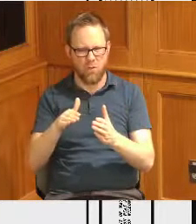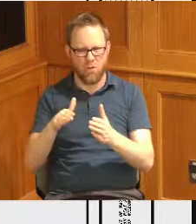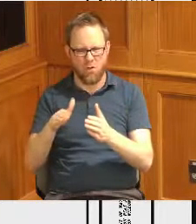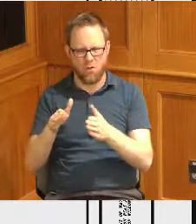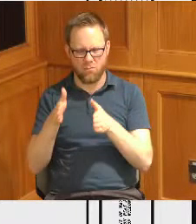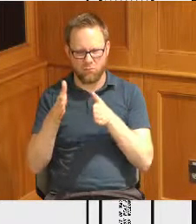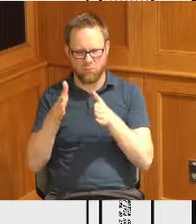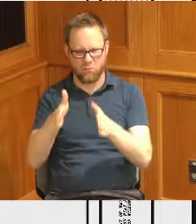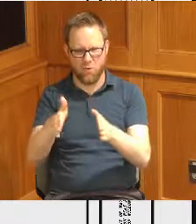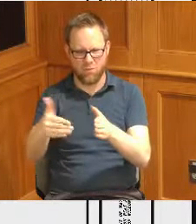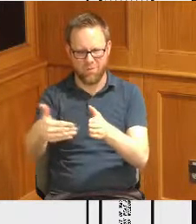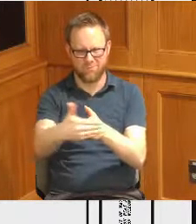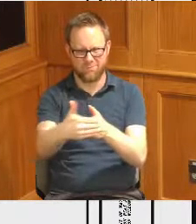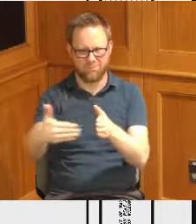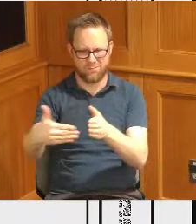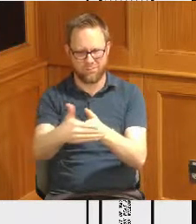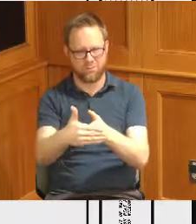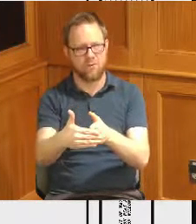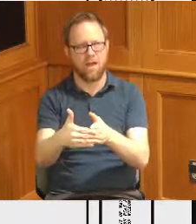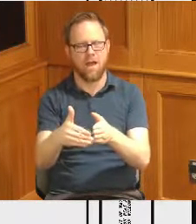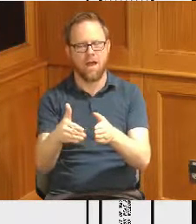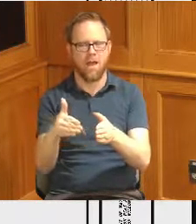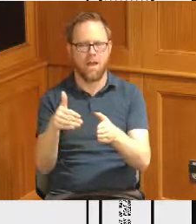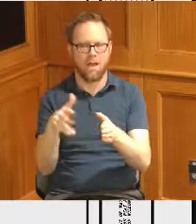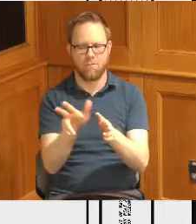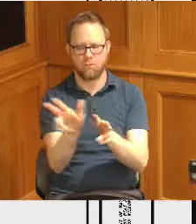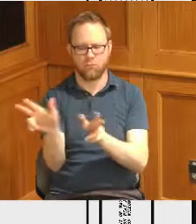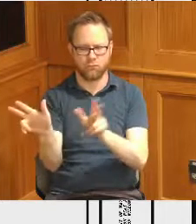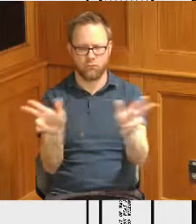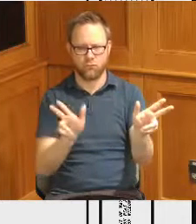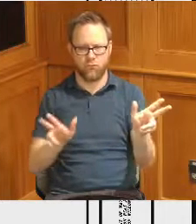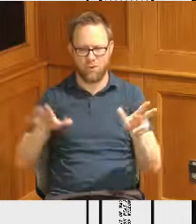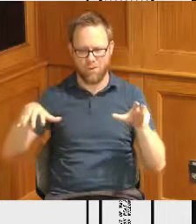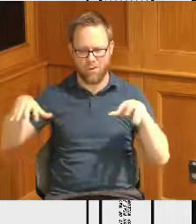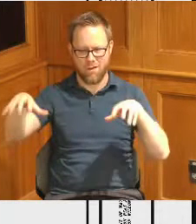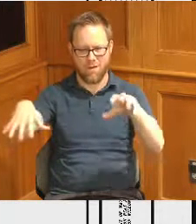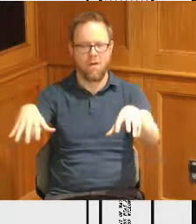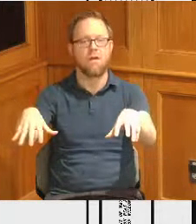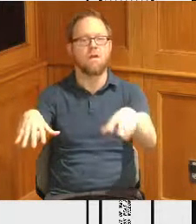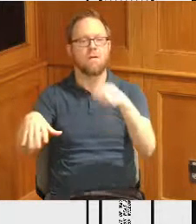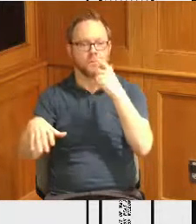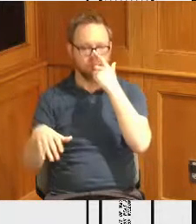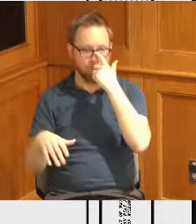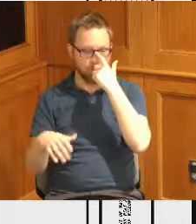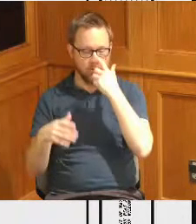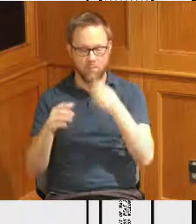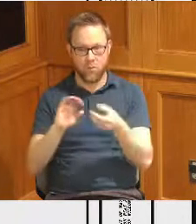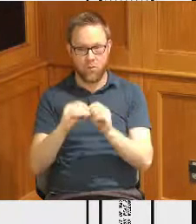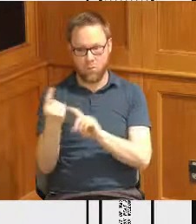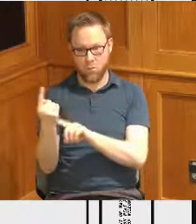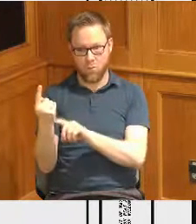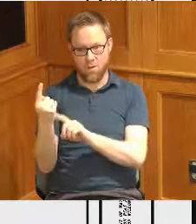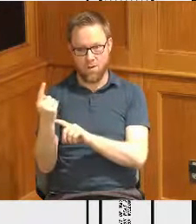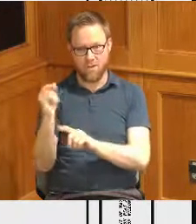and have driveways going off part of my item number one will be the report I give to you